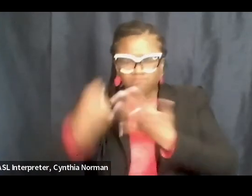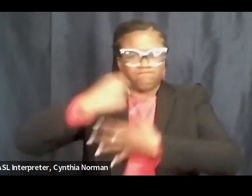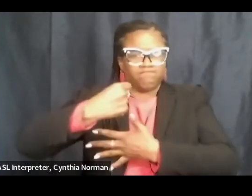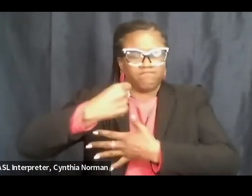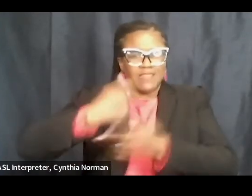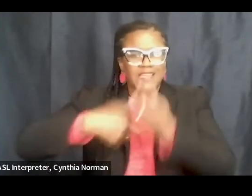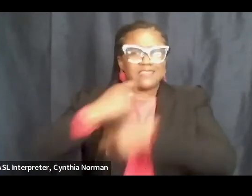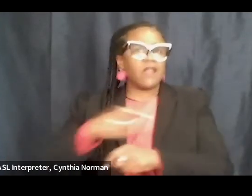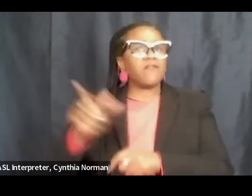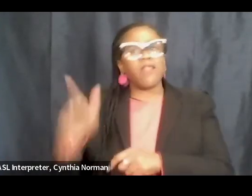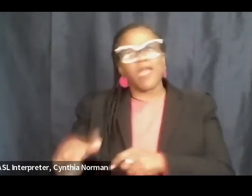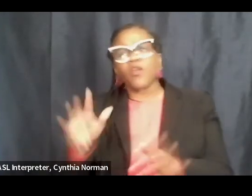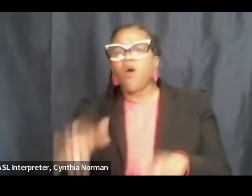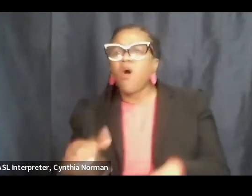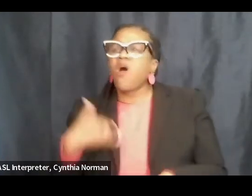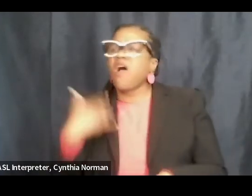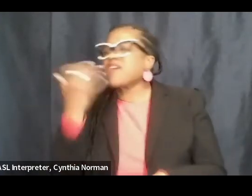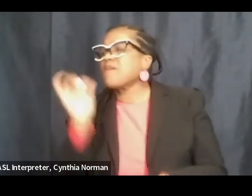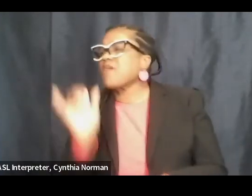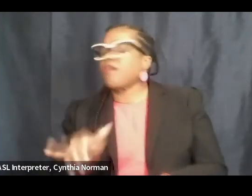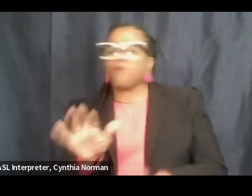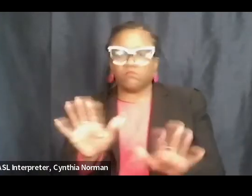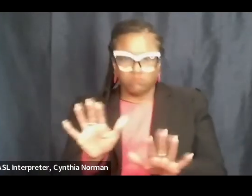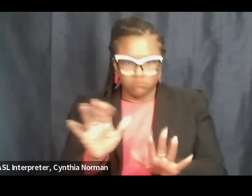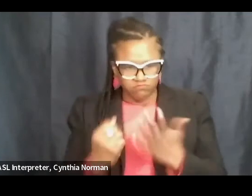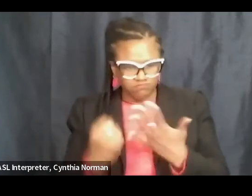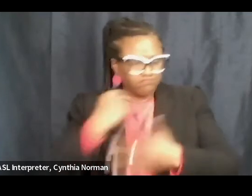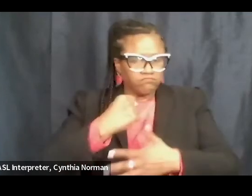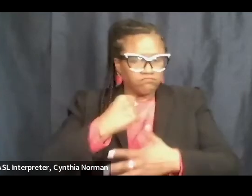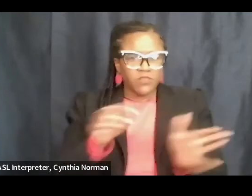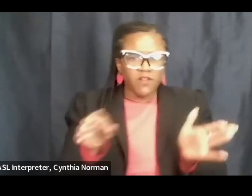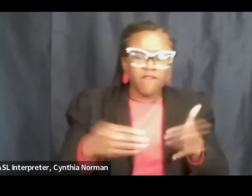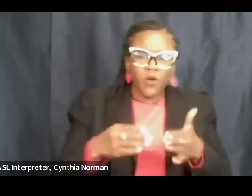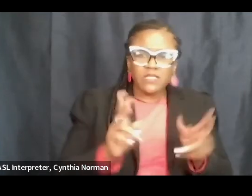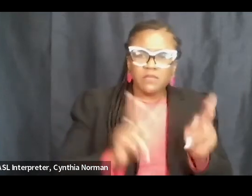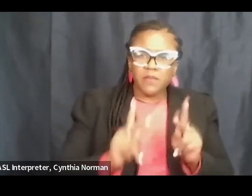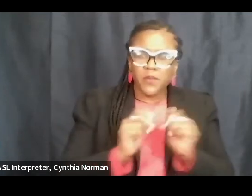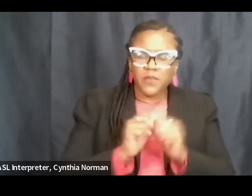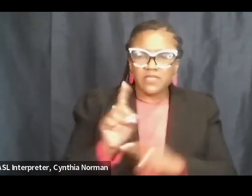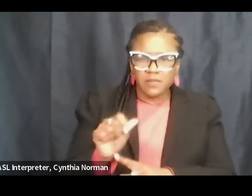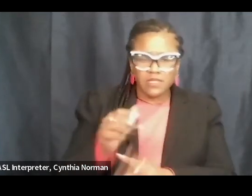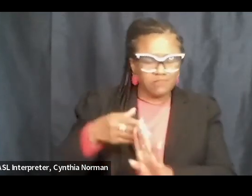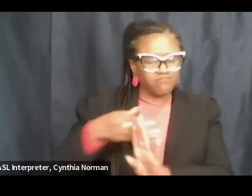Just so, so important that we think about the needs of people with disabilities ahead of time in the planning stages